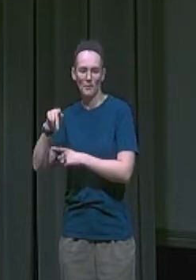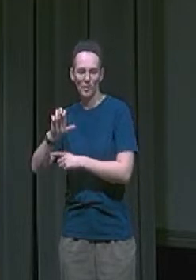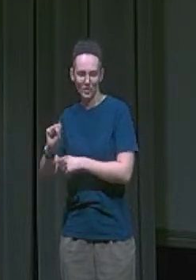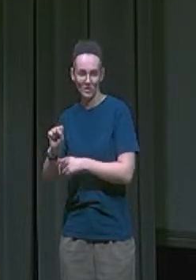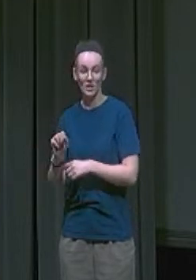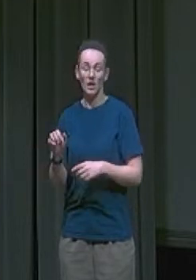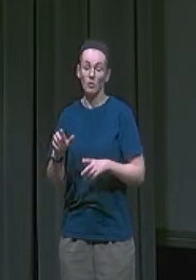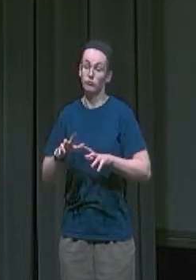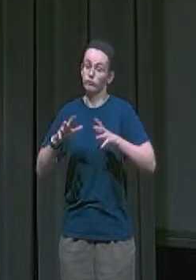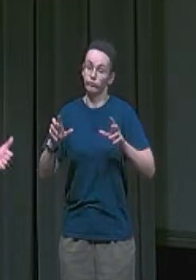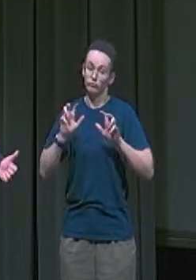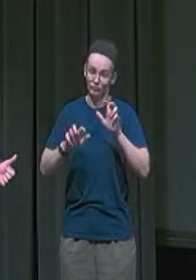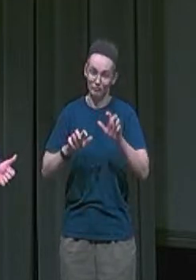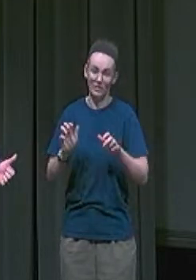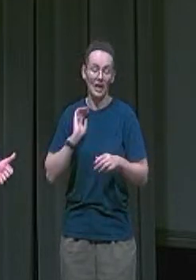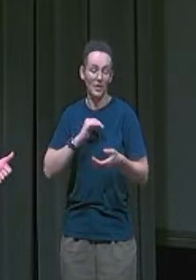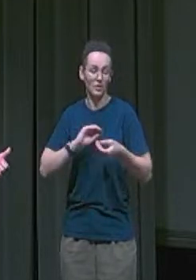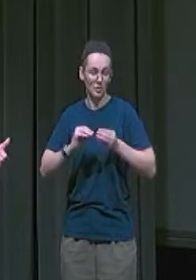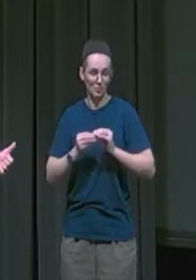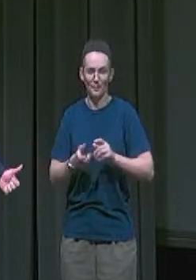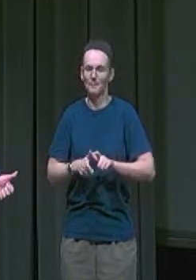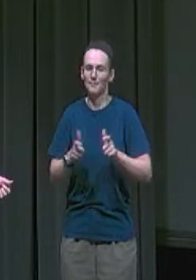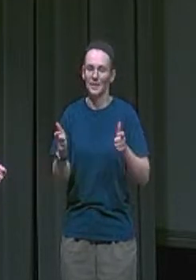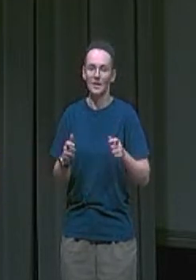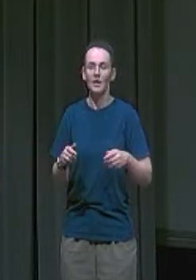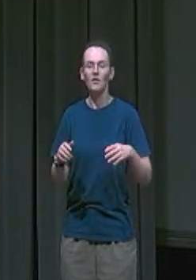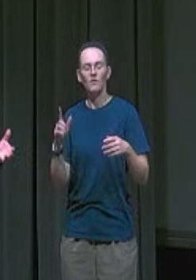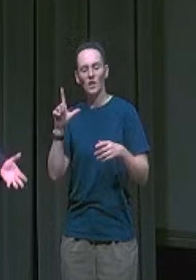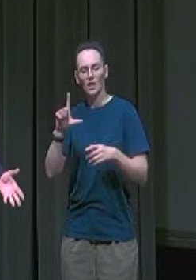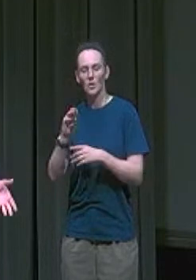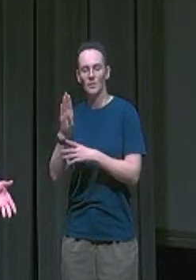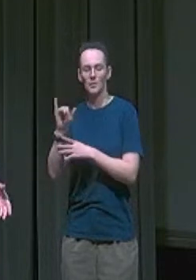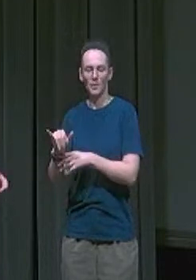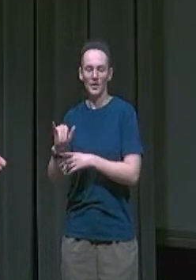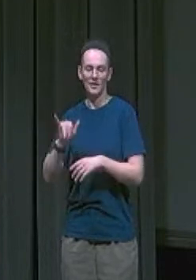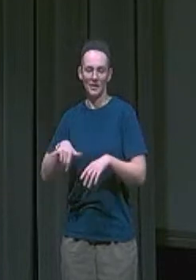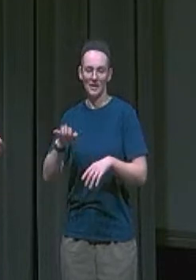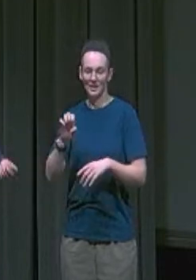significant in not only on you know lobbying the EPA and our federal representatives and the White